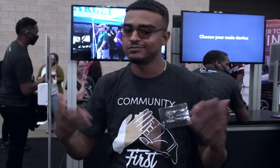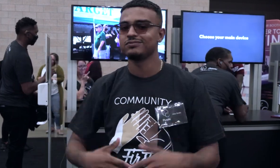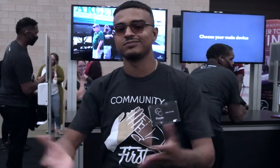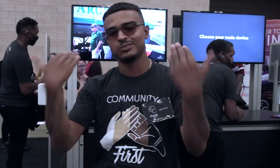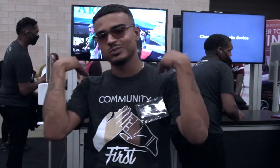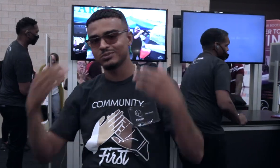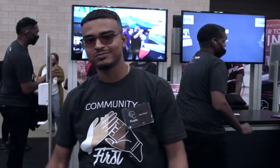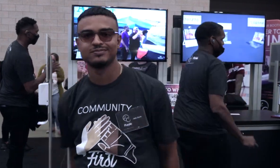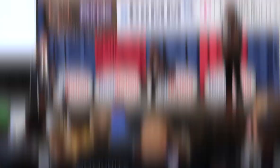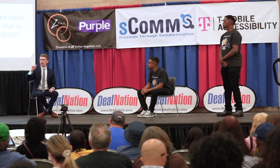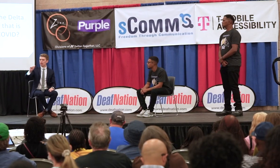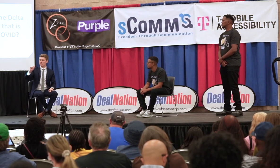Come on!